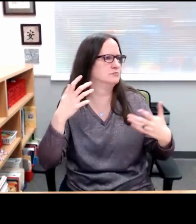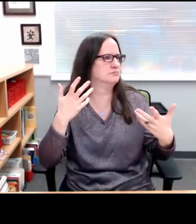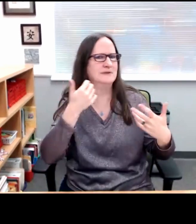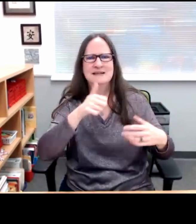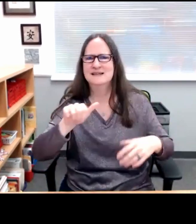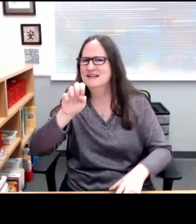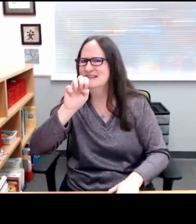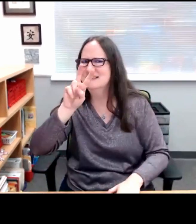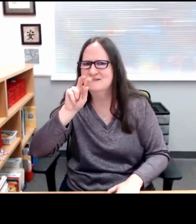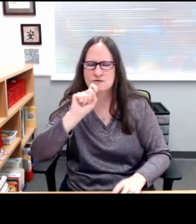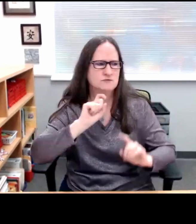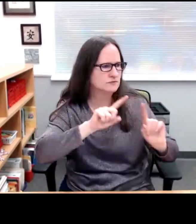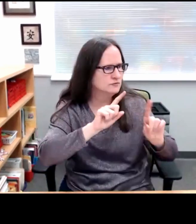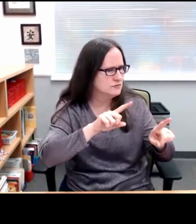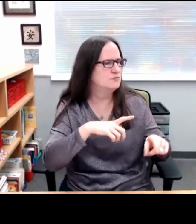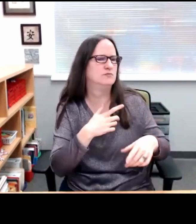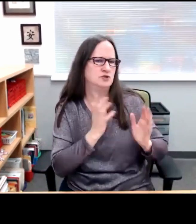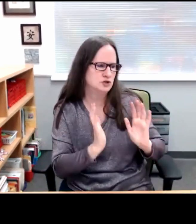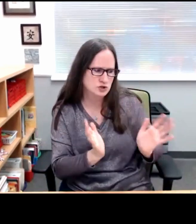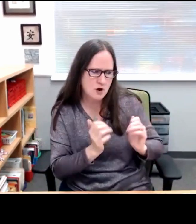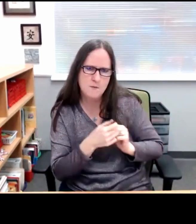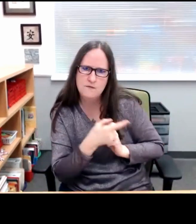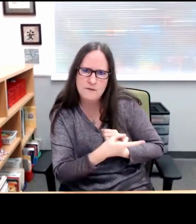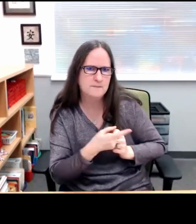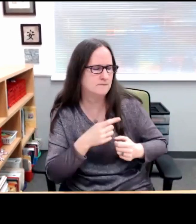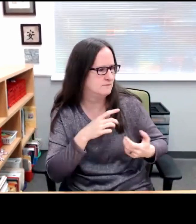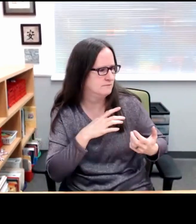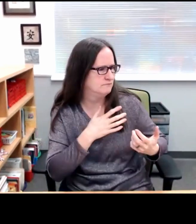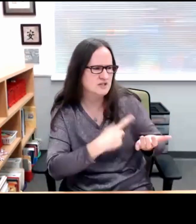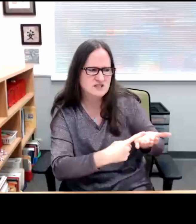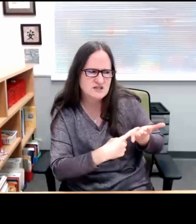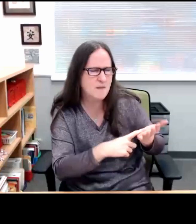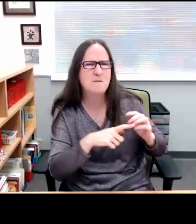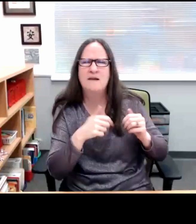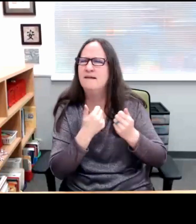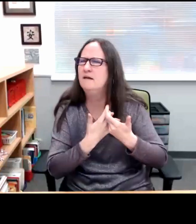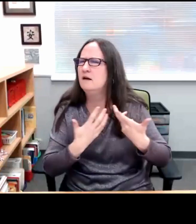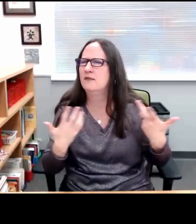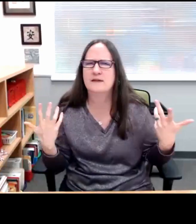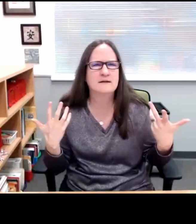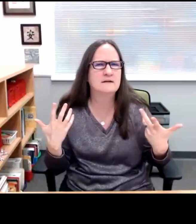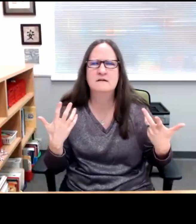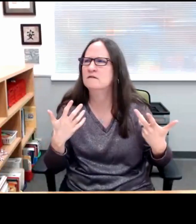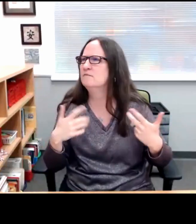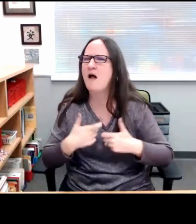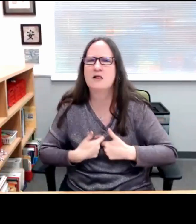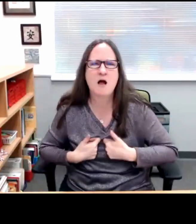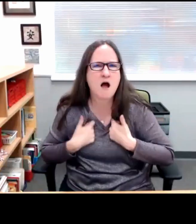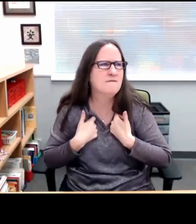to participate in sports or any type of activities where their parents are there supporting them,